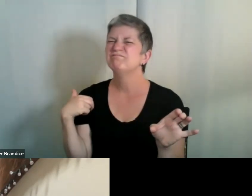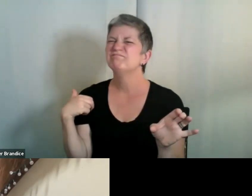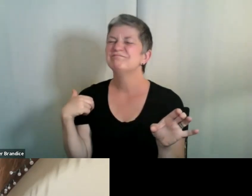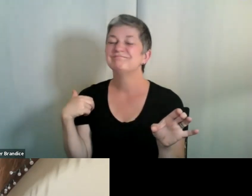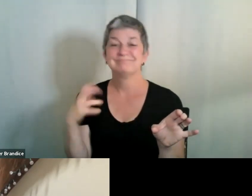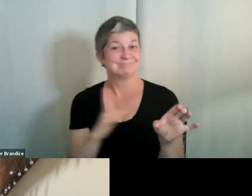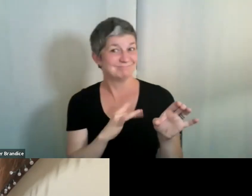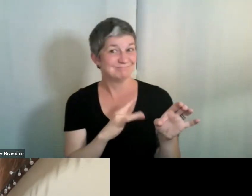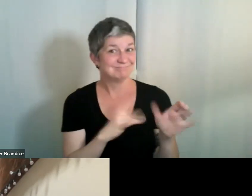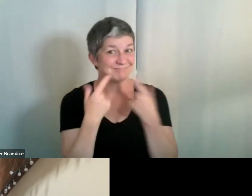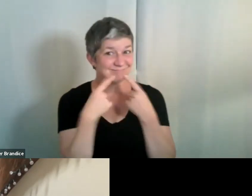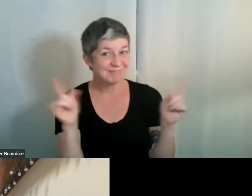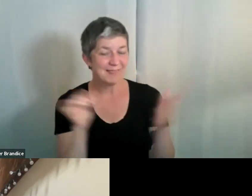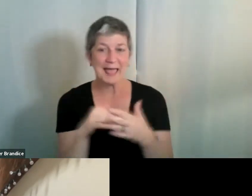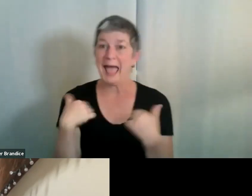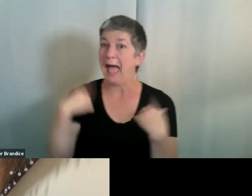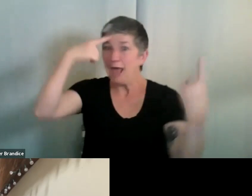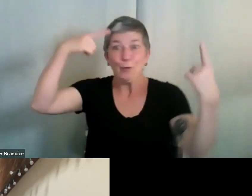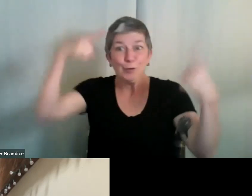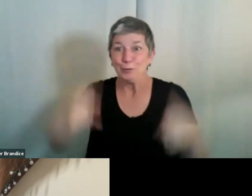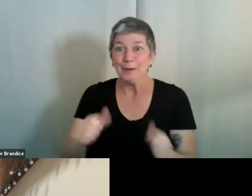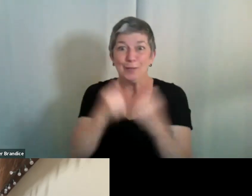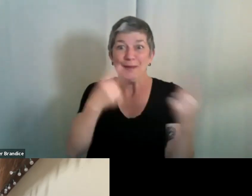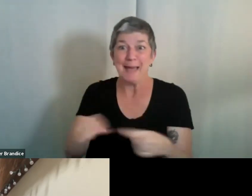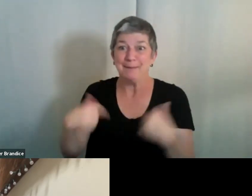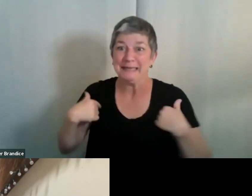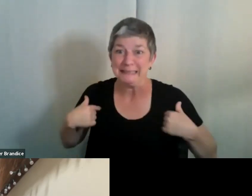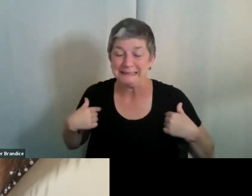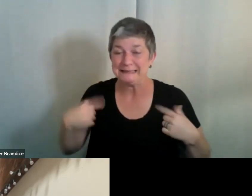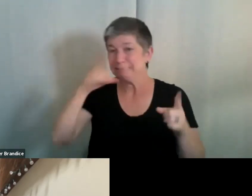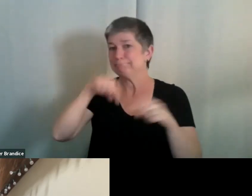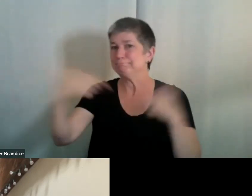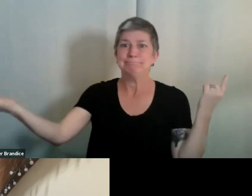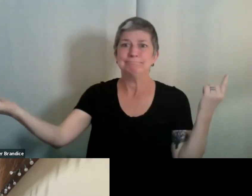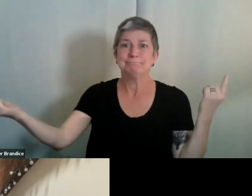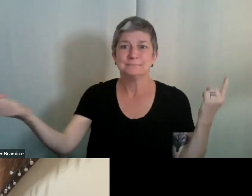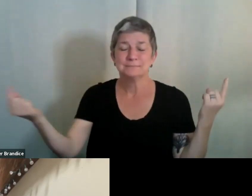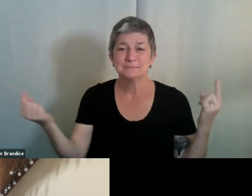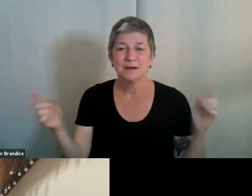like, man, I don't agree with what's happening here. Um, so